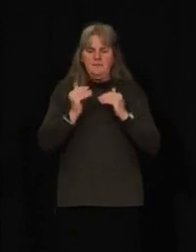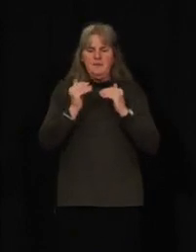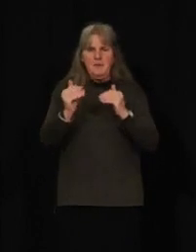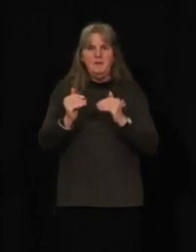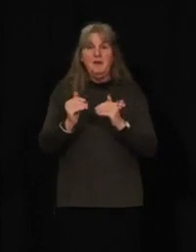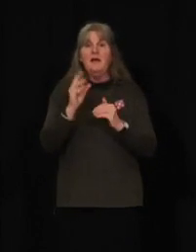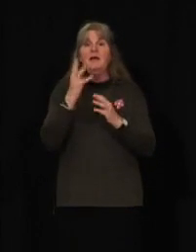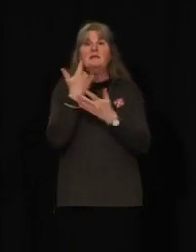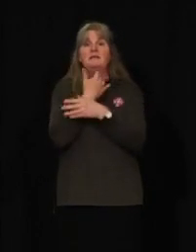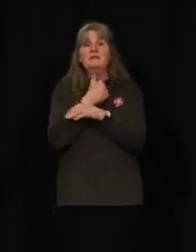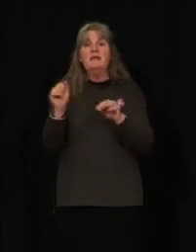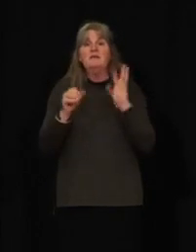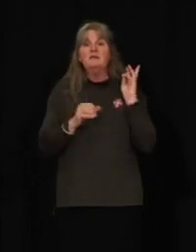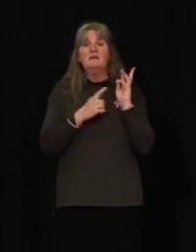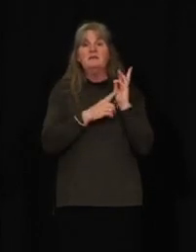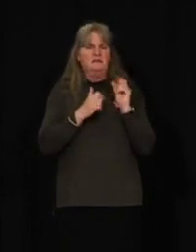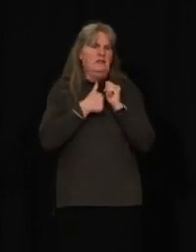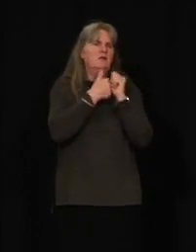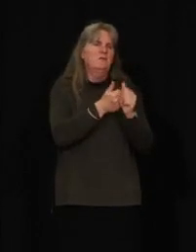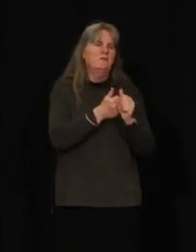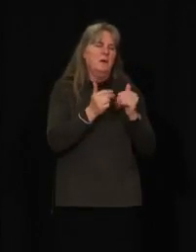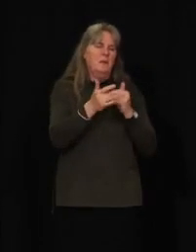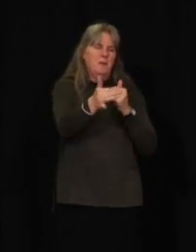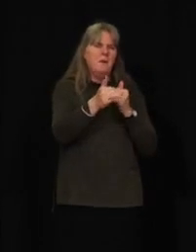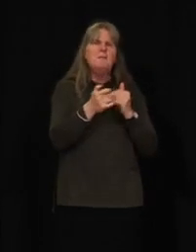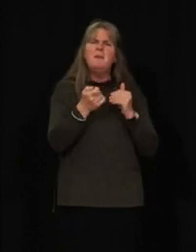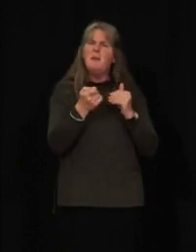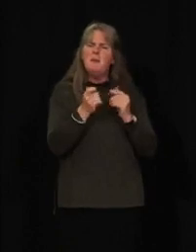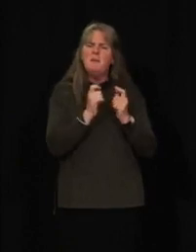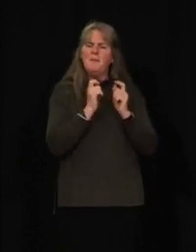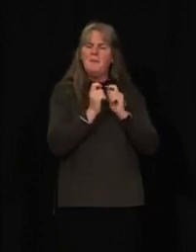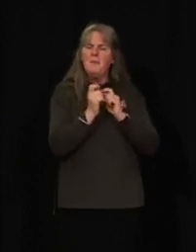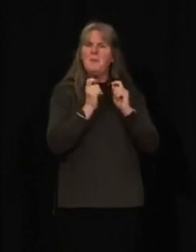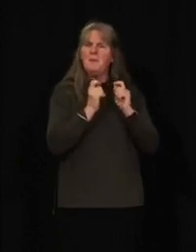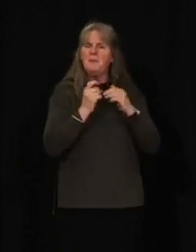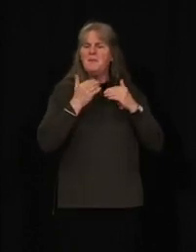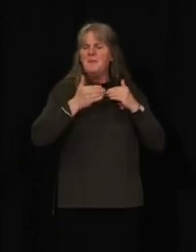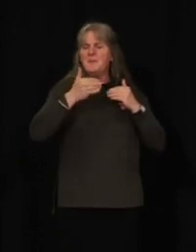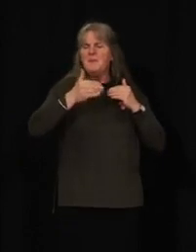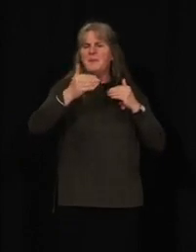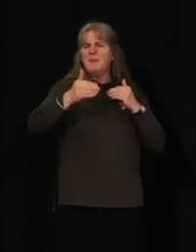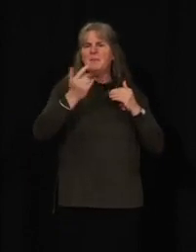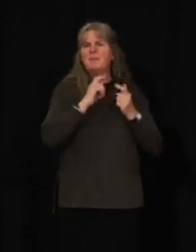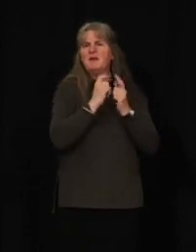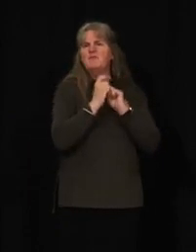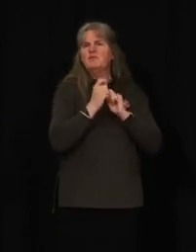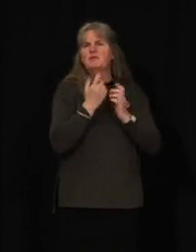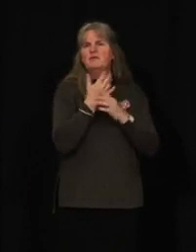force for some time to come, although we will tweak them now and then as needed.